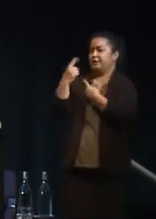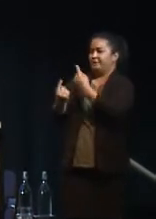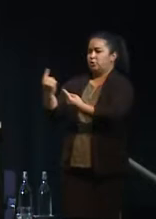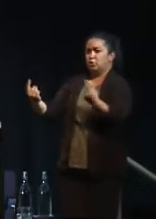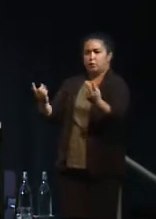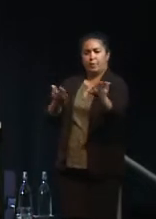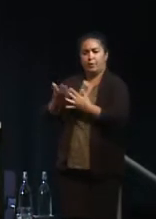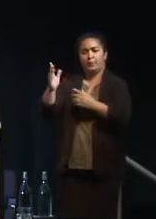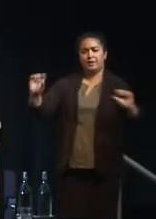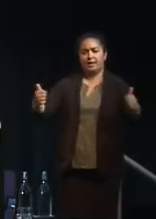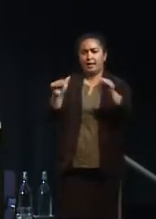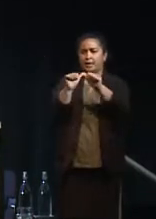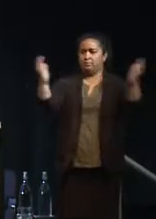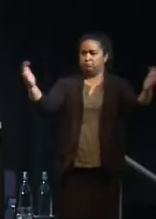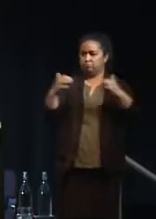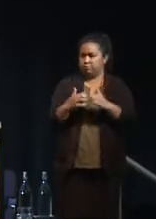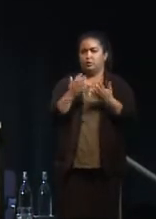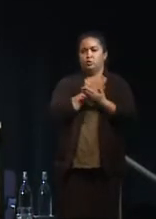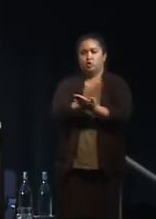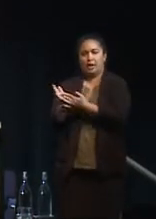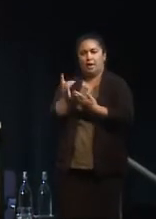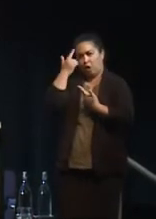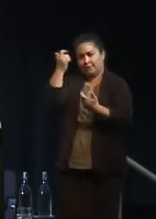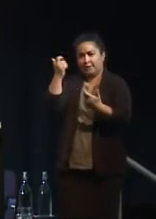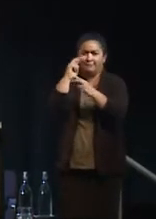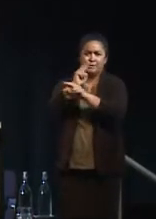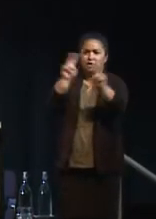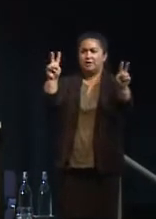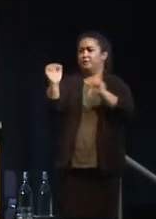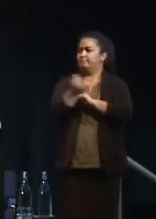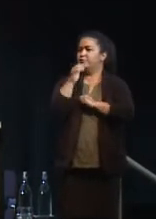Taranaki have come together to share their ideas and visions for our region in a low